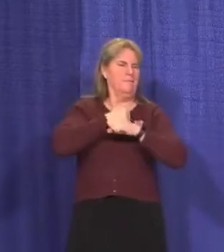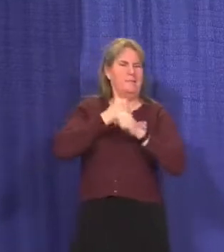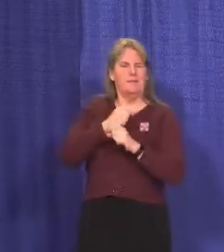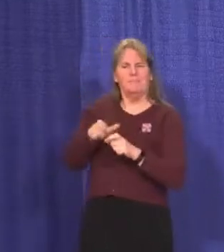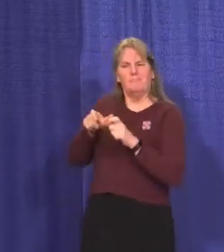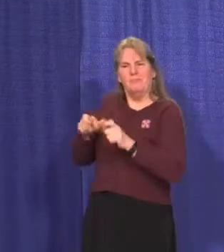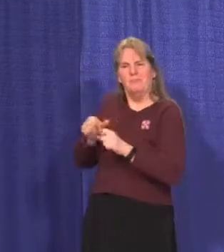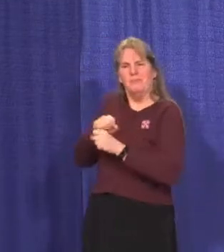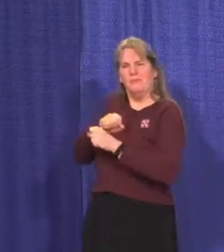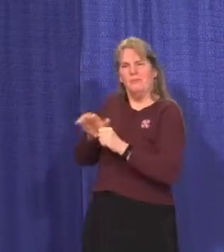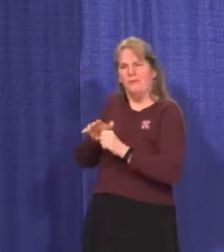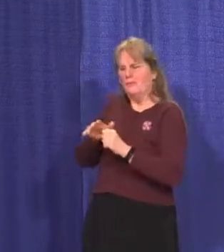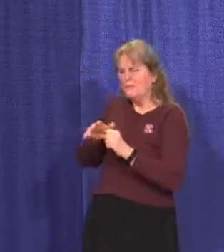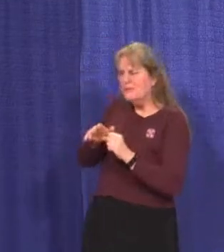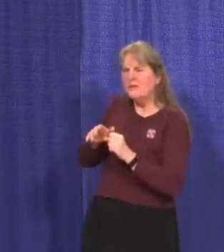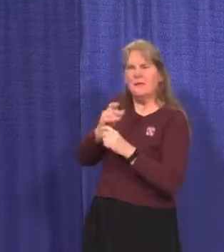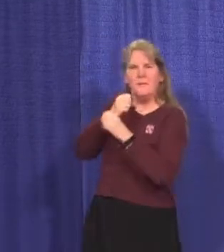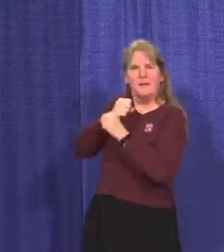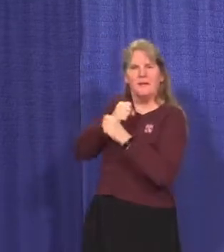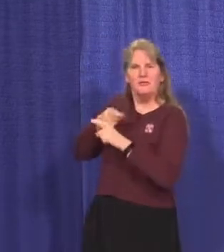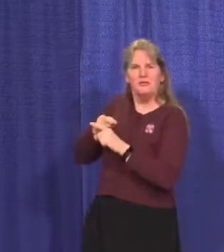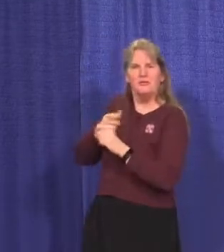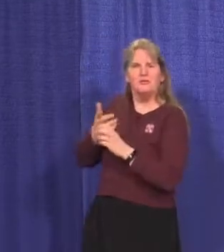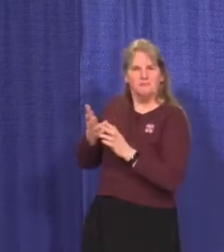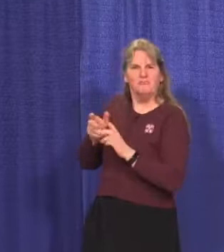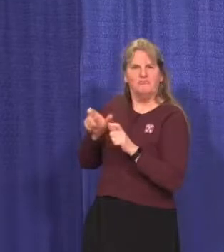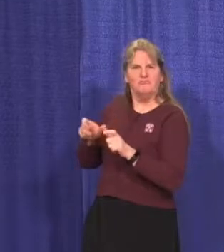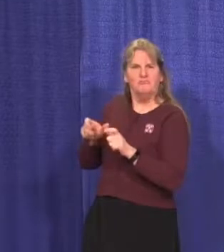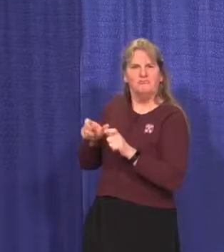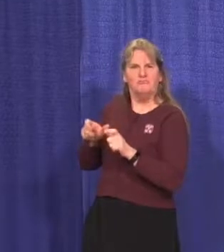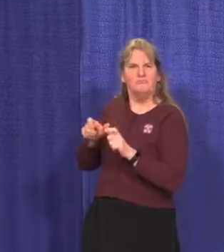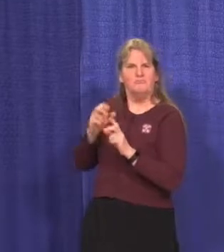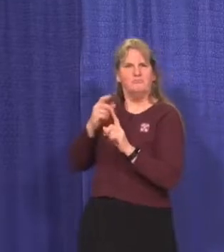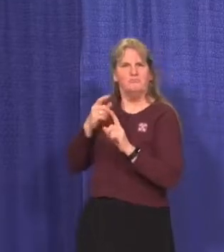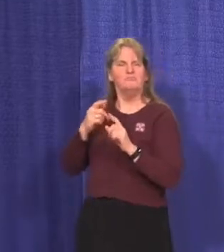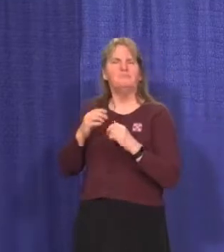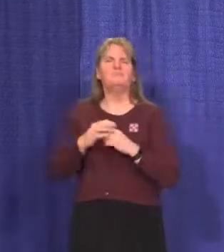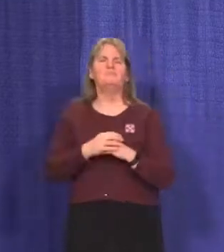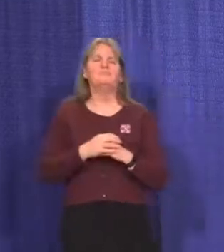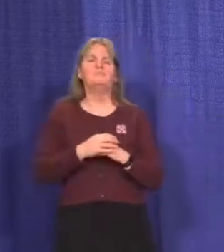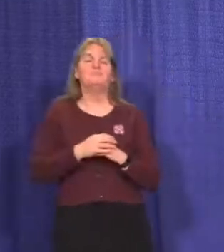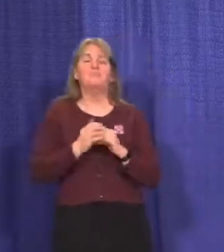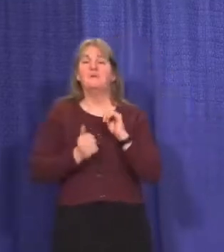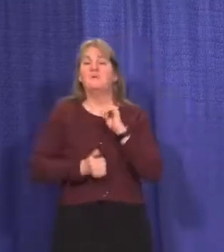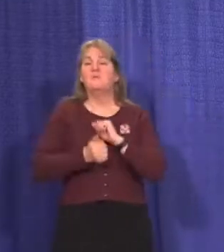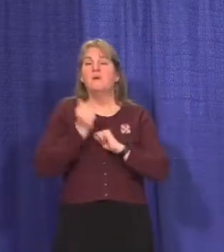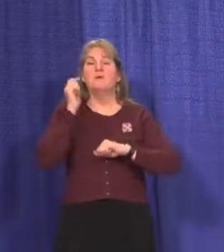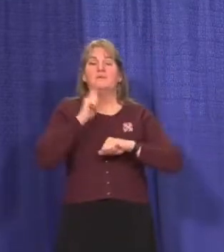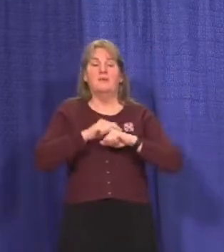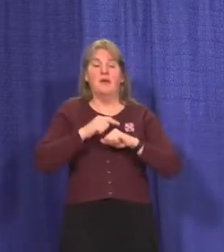protect you from COVID-19. Most of the time he symptoms resolve quickly.